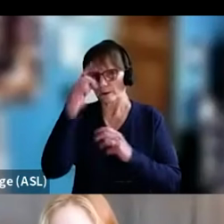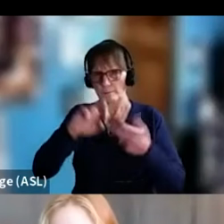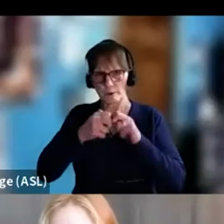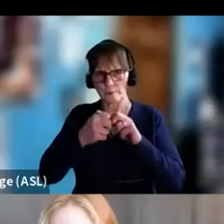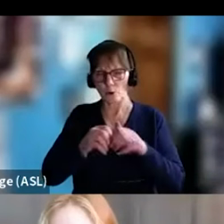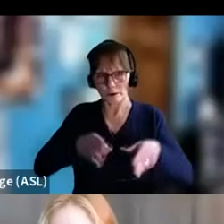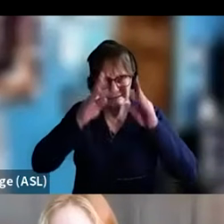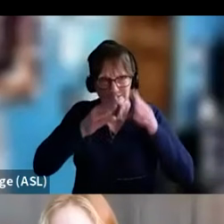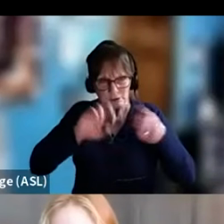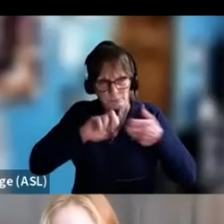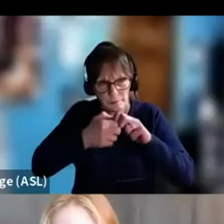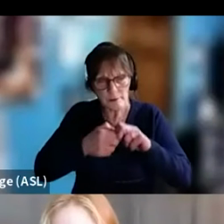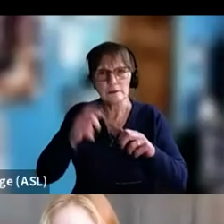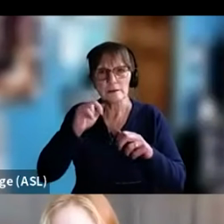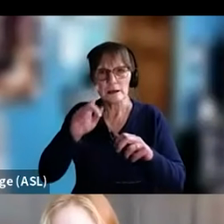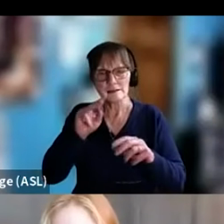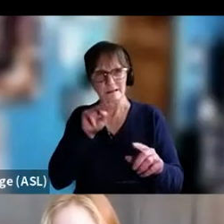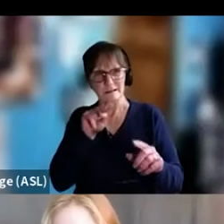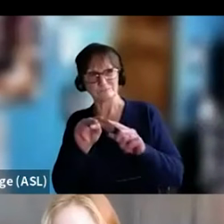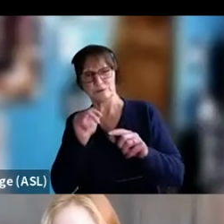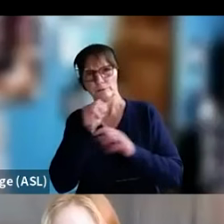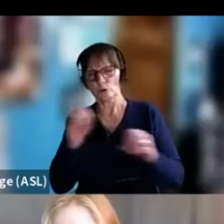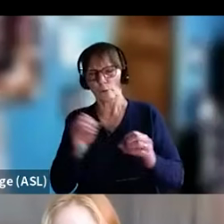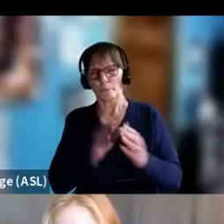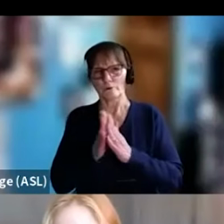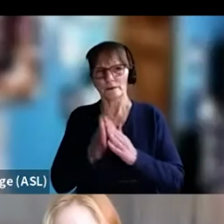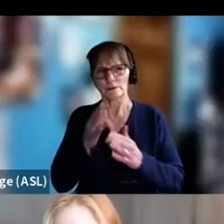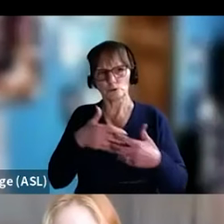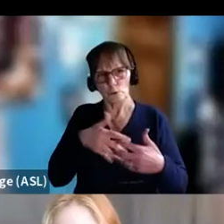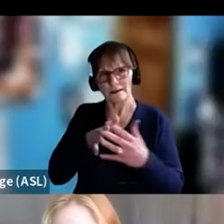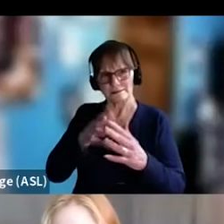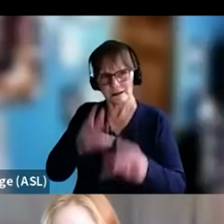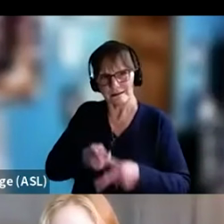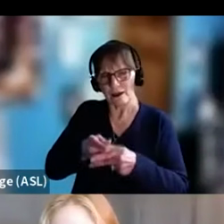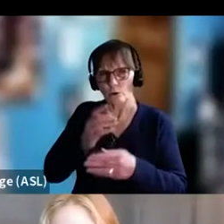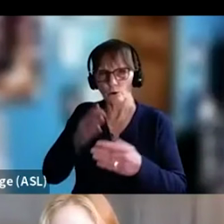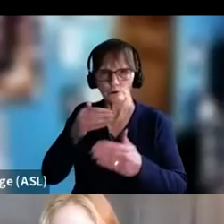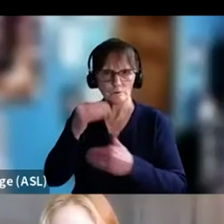and it's often misperceived as a lack of motivation to engage in care, or to "follow through", or to "adhere".